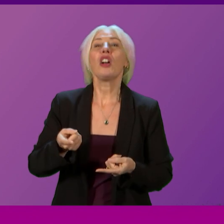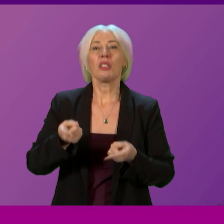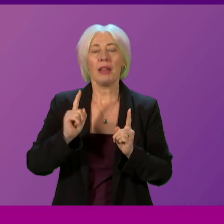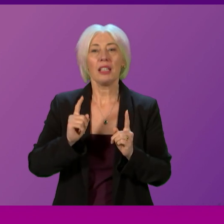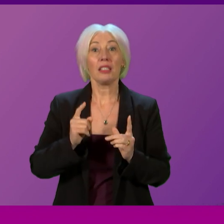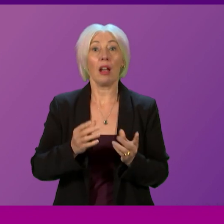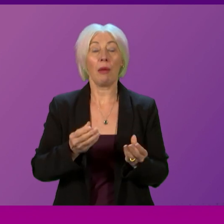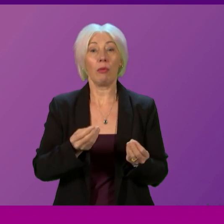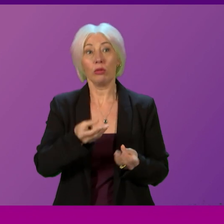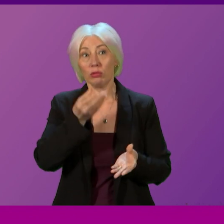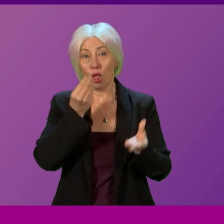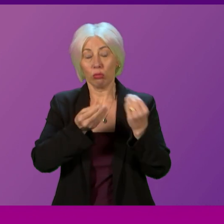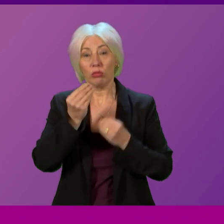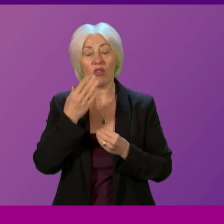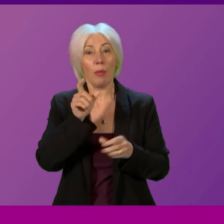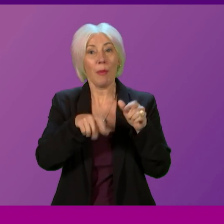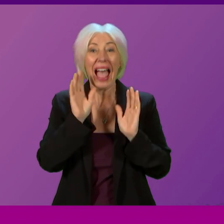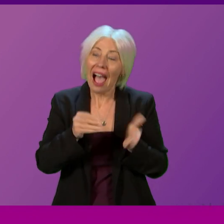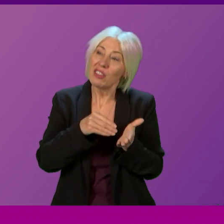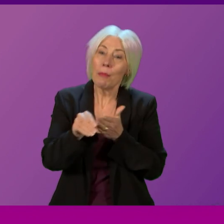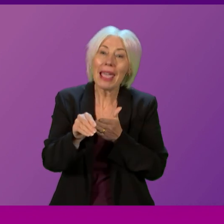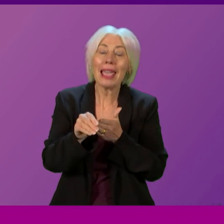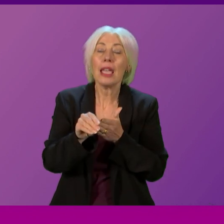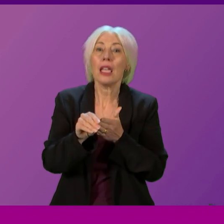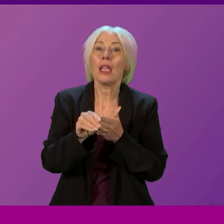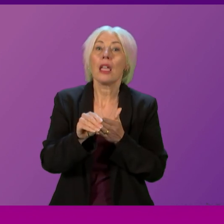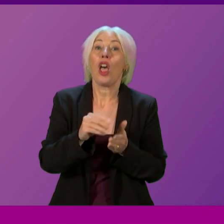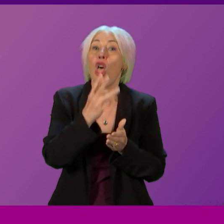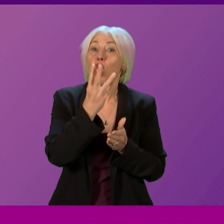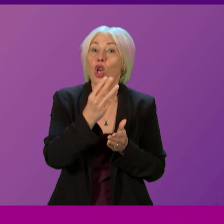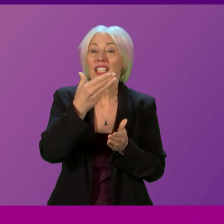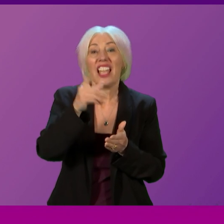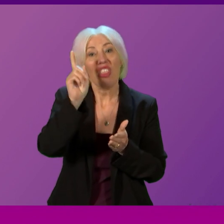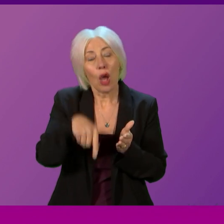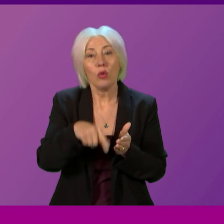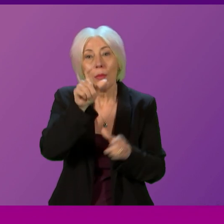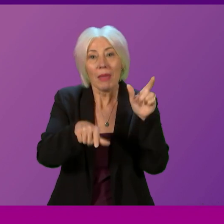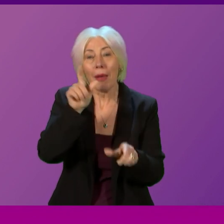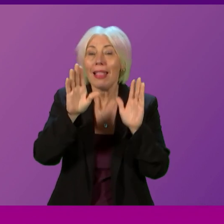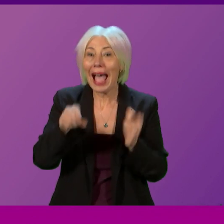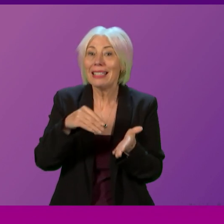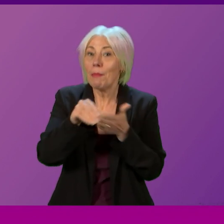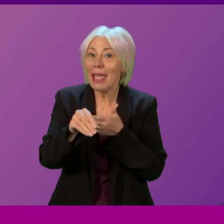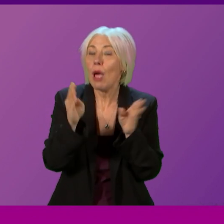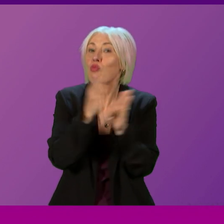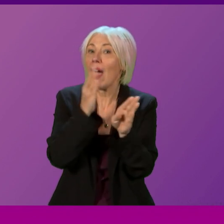pay for treatment in Scotland. In the past year, more than 39,000 patients were treated privately in Scotland.